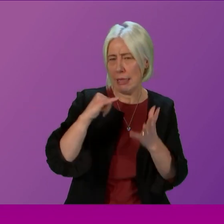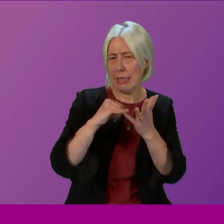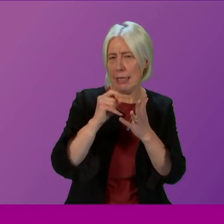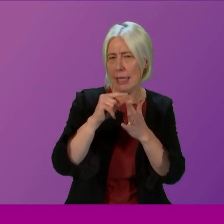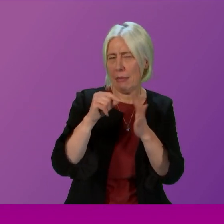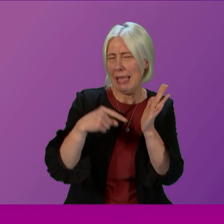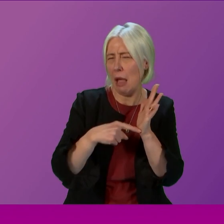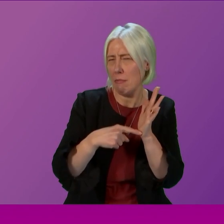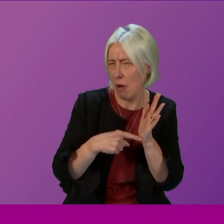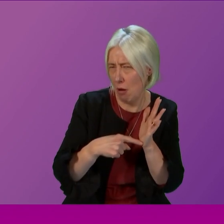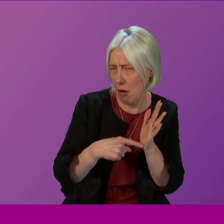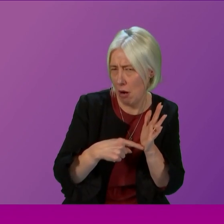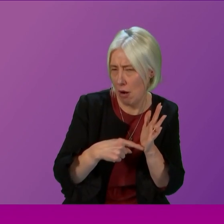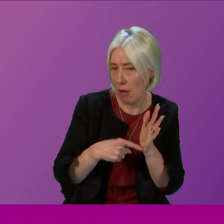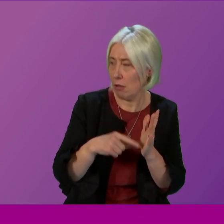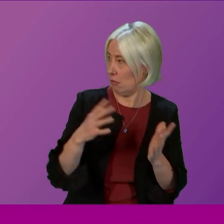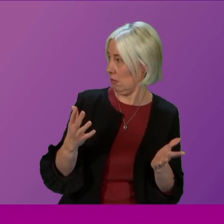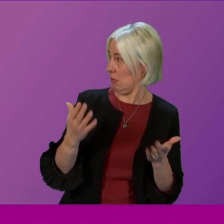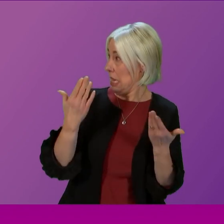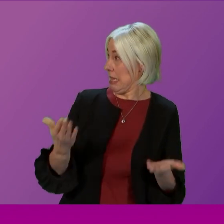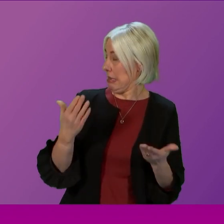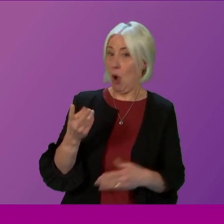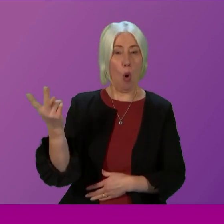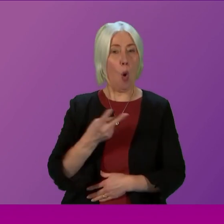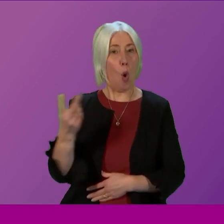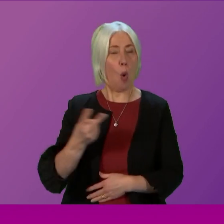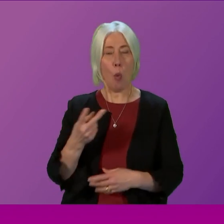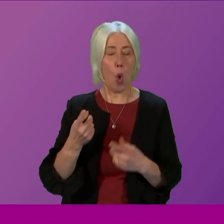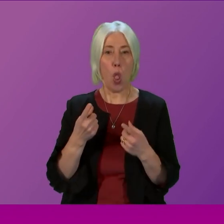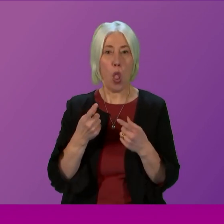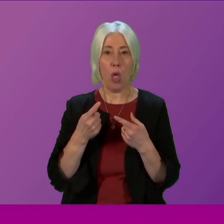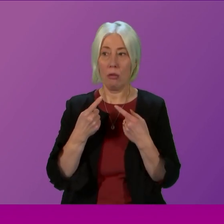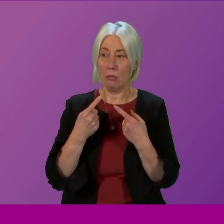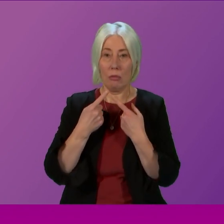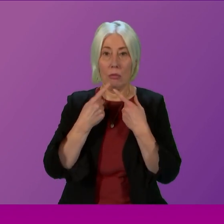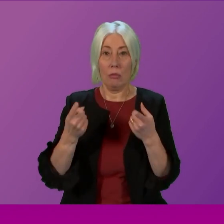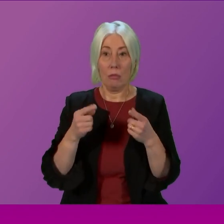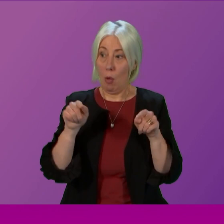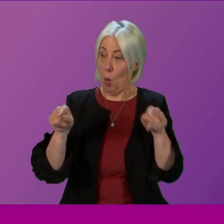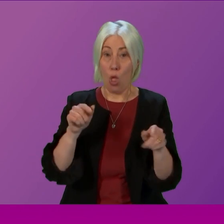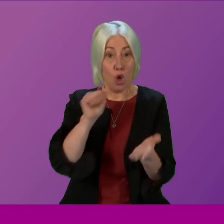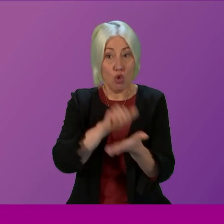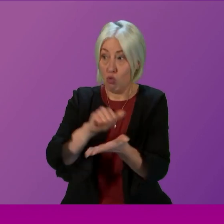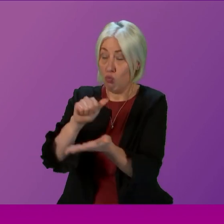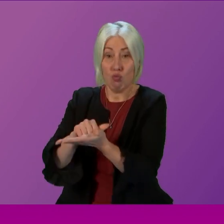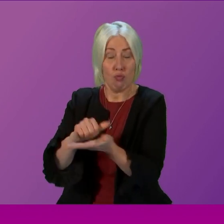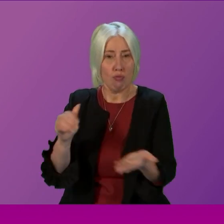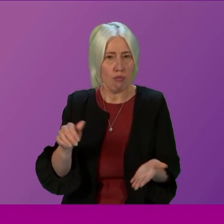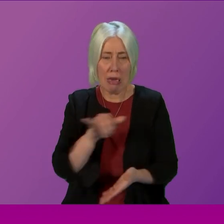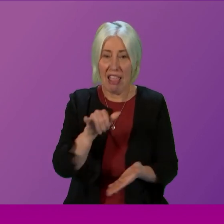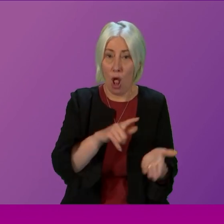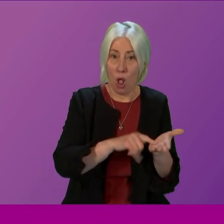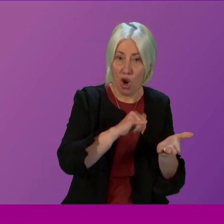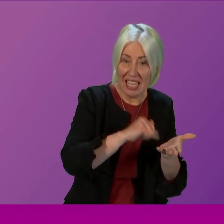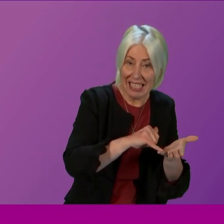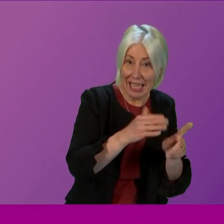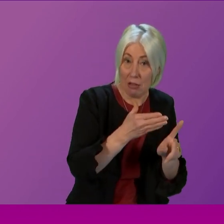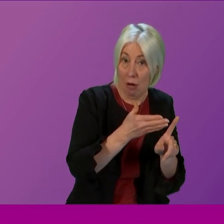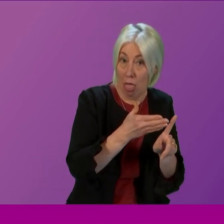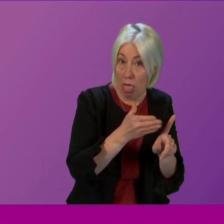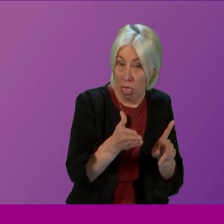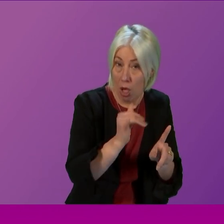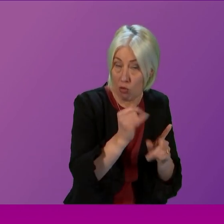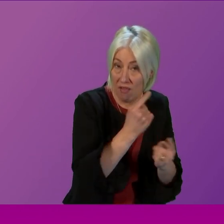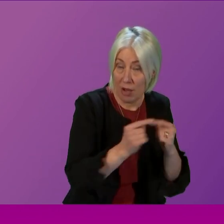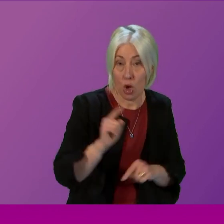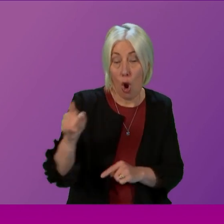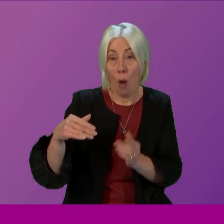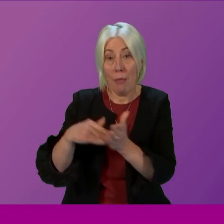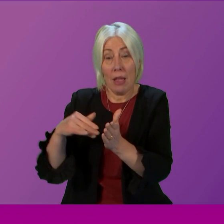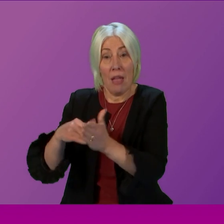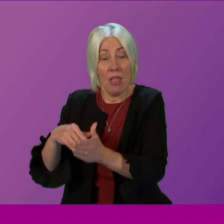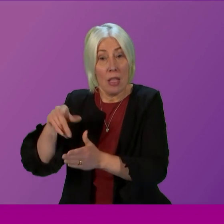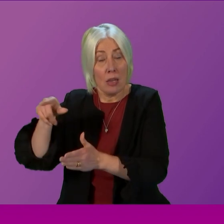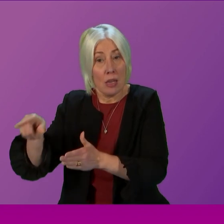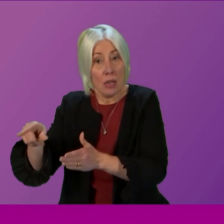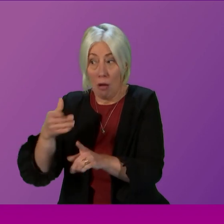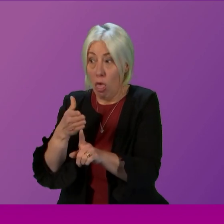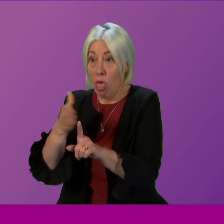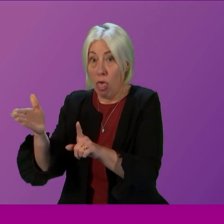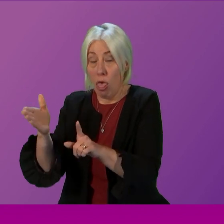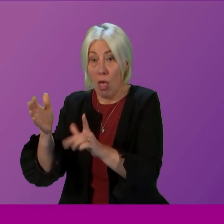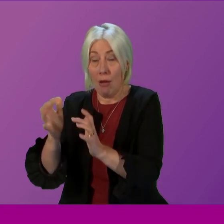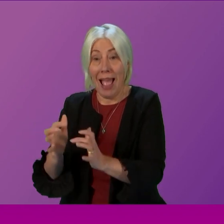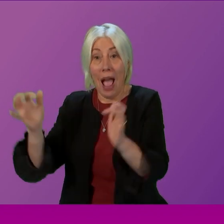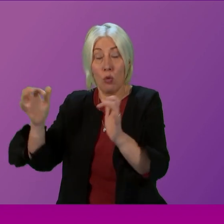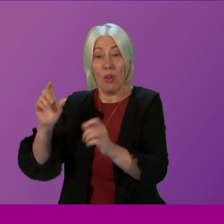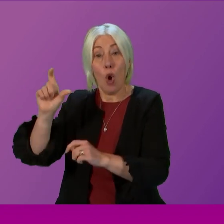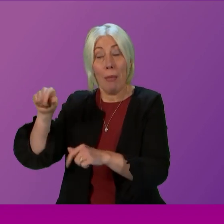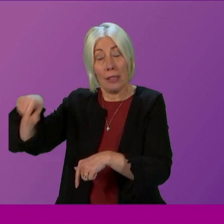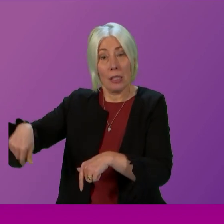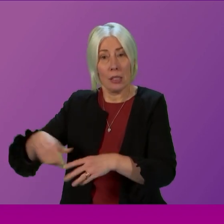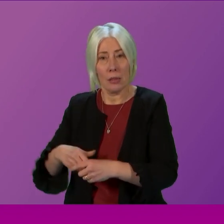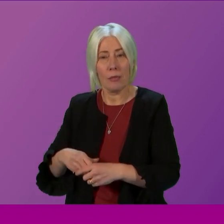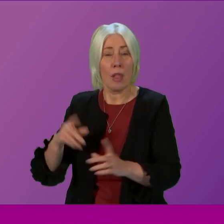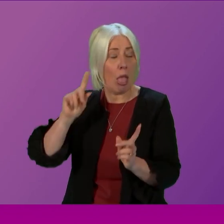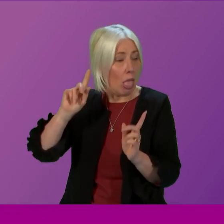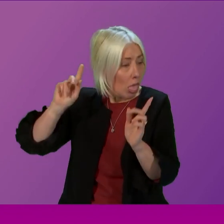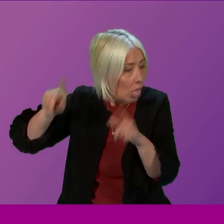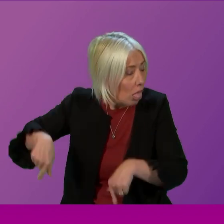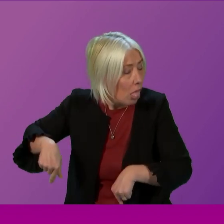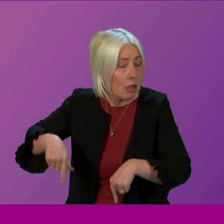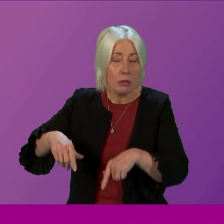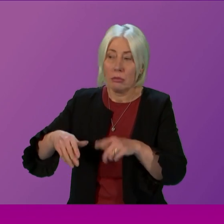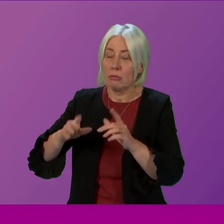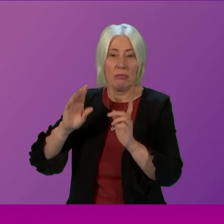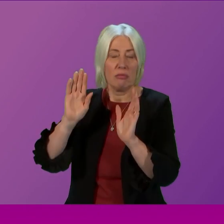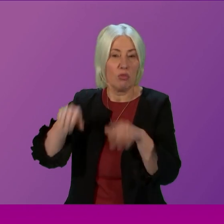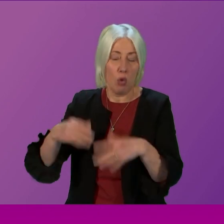Presiding Officer, since ignoring and disrespecting the ministerial code is endemic